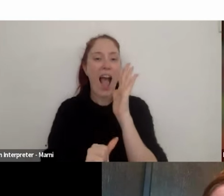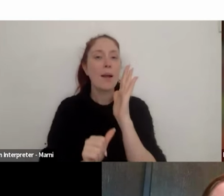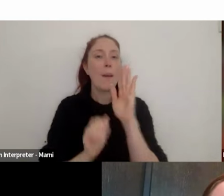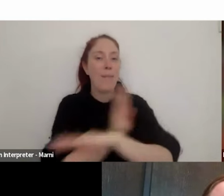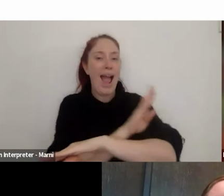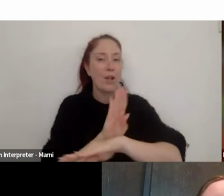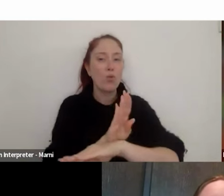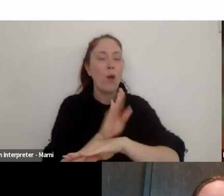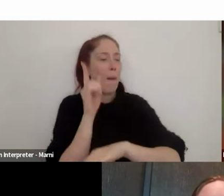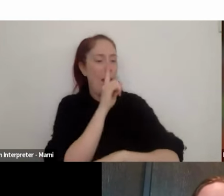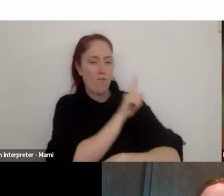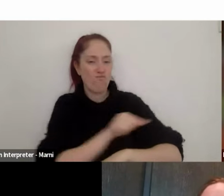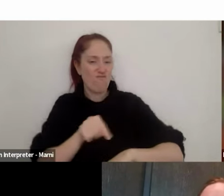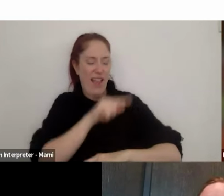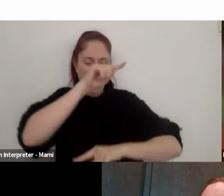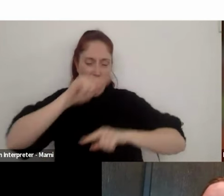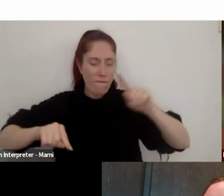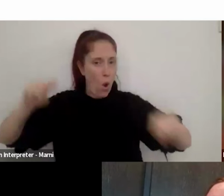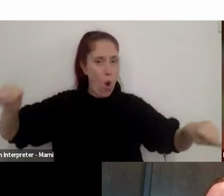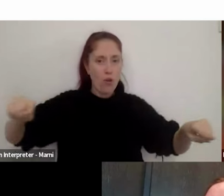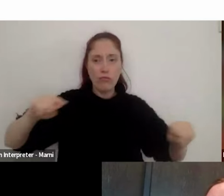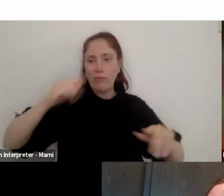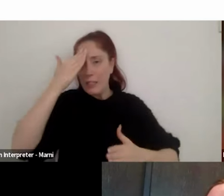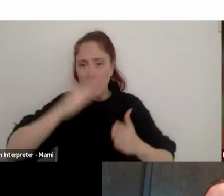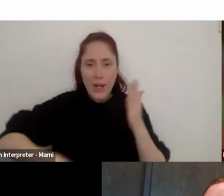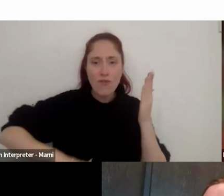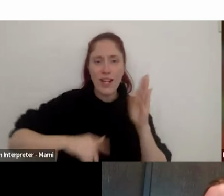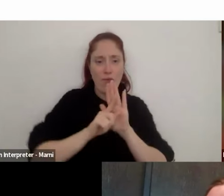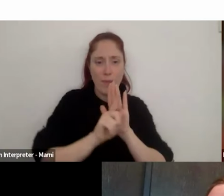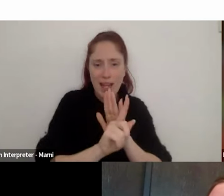with diverse experiences and representation. Depending on the numbers of exposures of interest